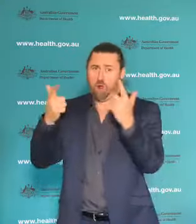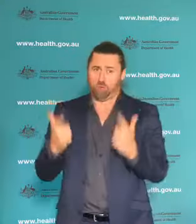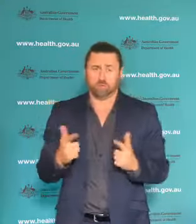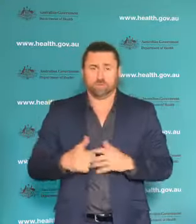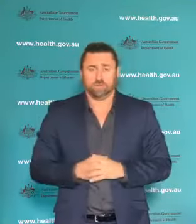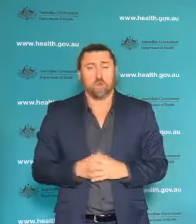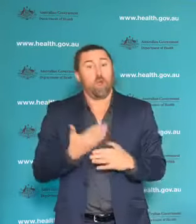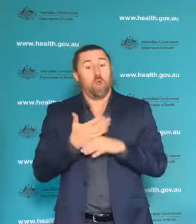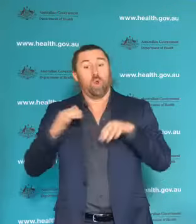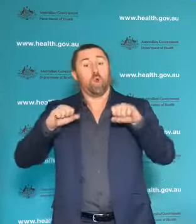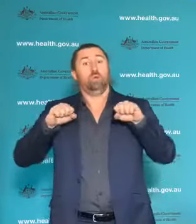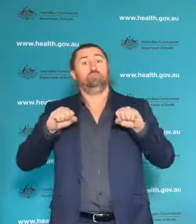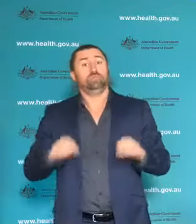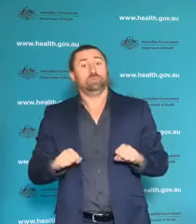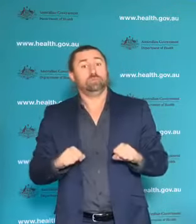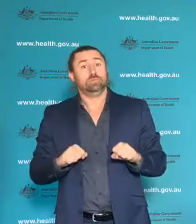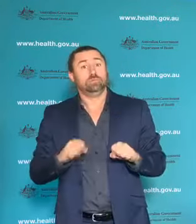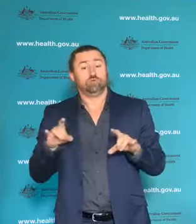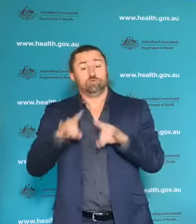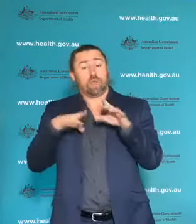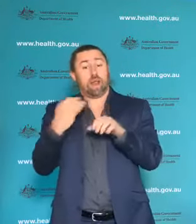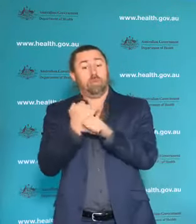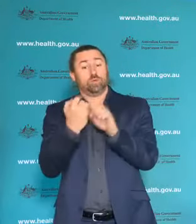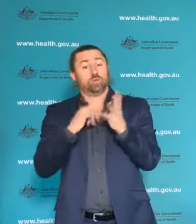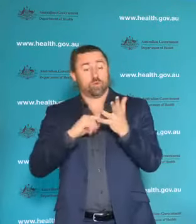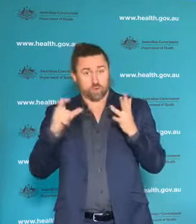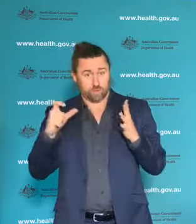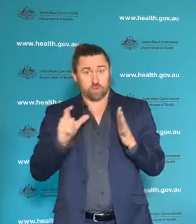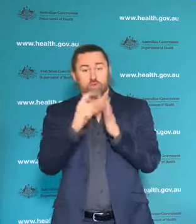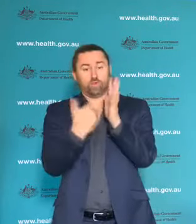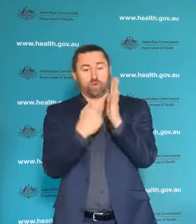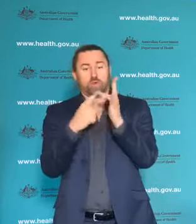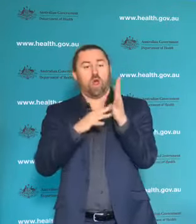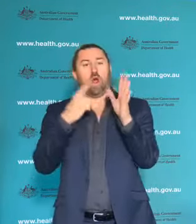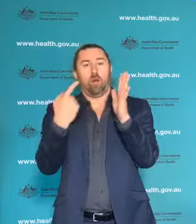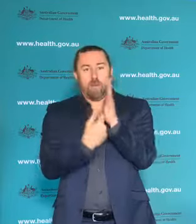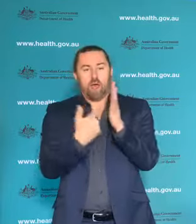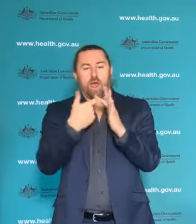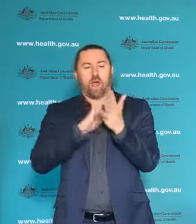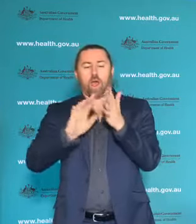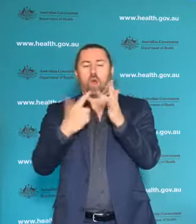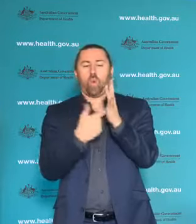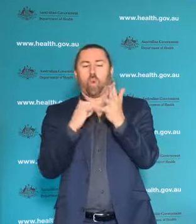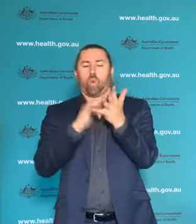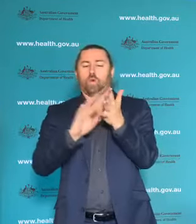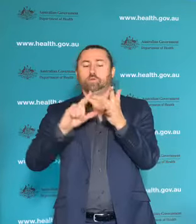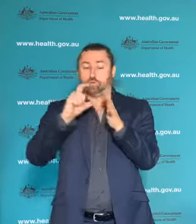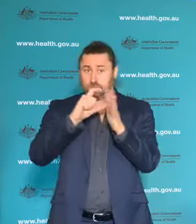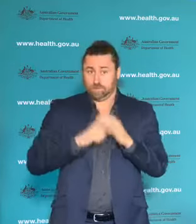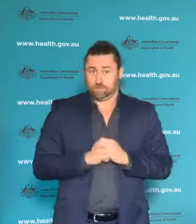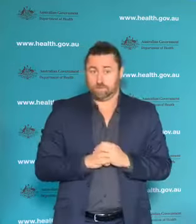The new President of the Australian Medical Association is Dr Omar Khorshid and the new Vice- President